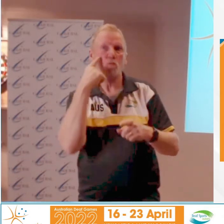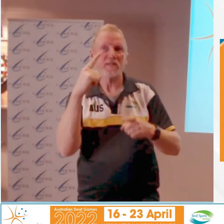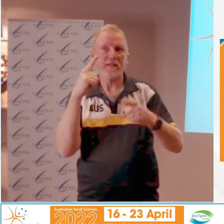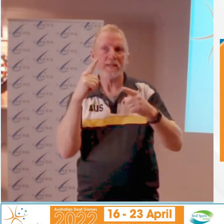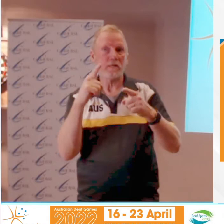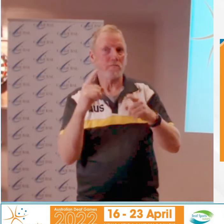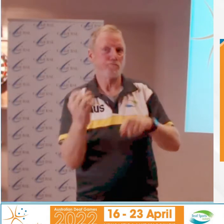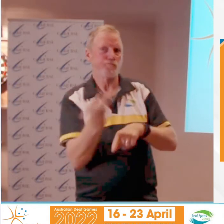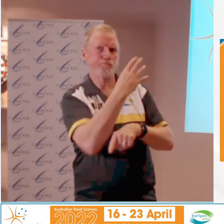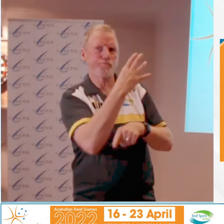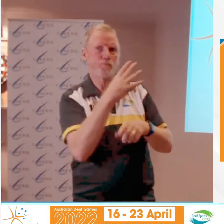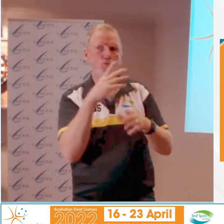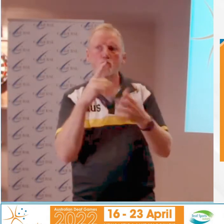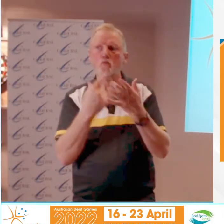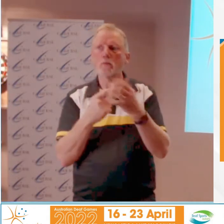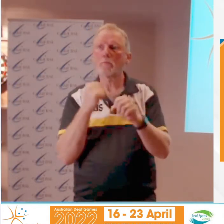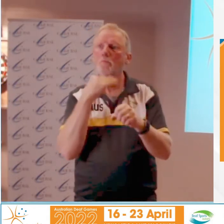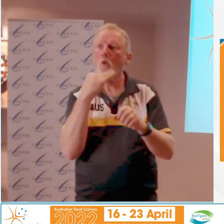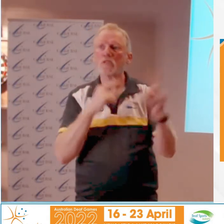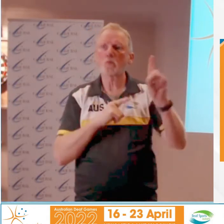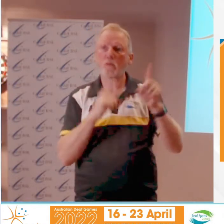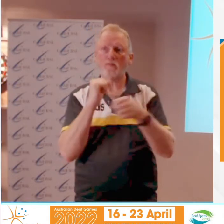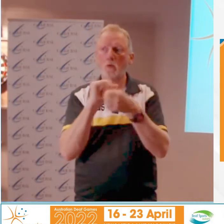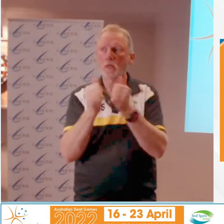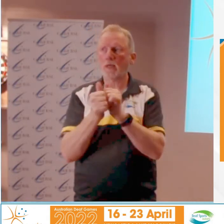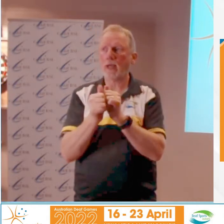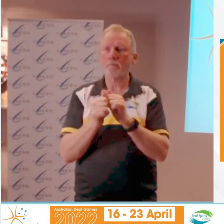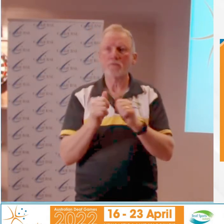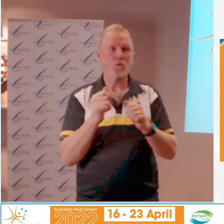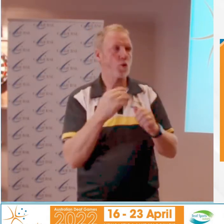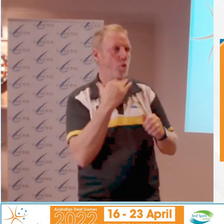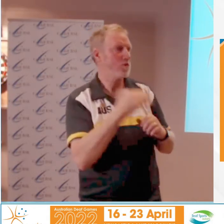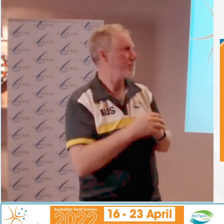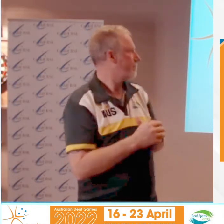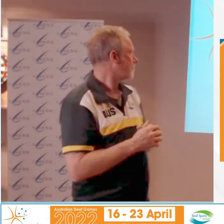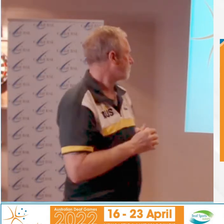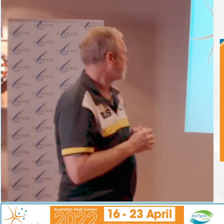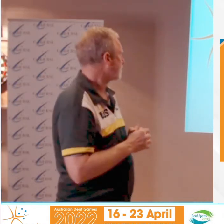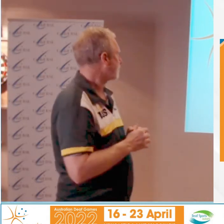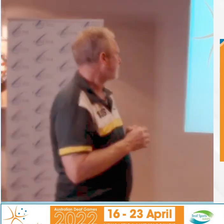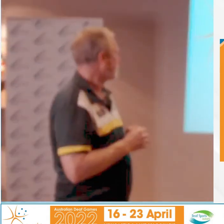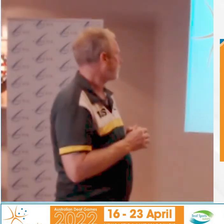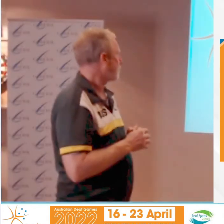so watch out for the website and we will update that with the prices very soon